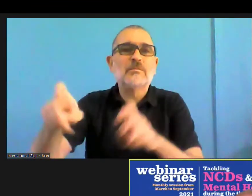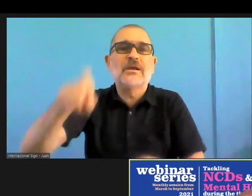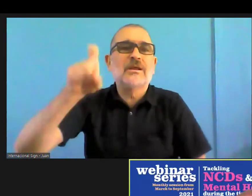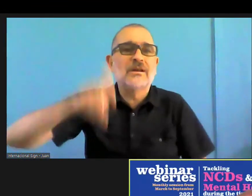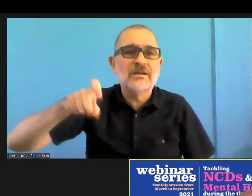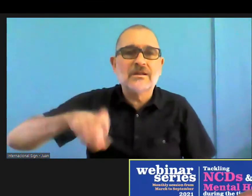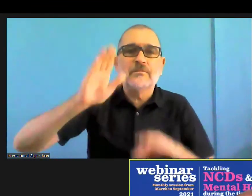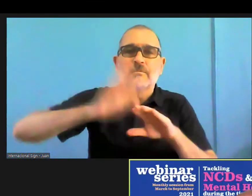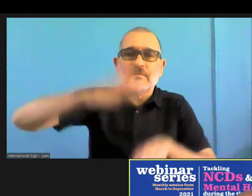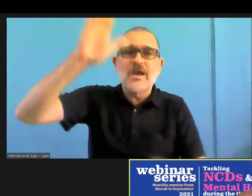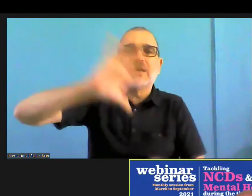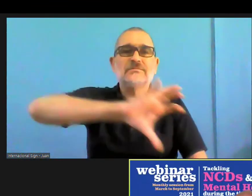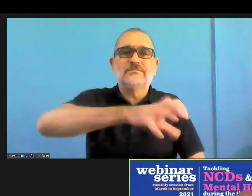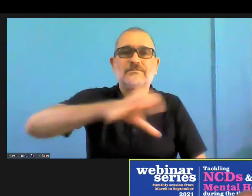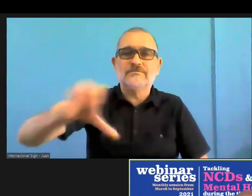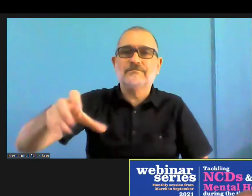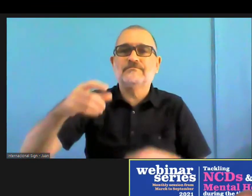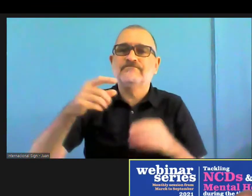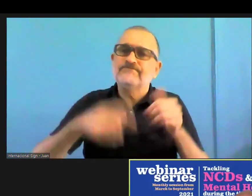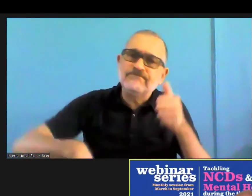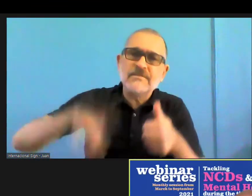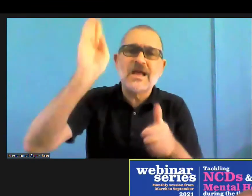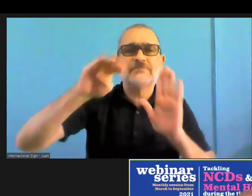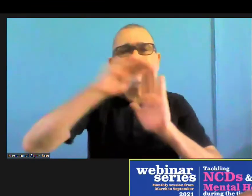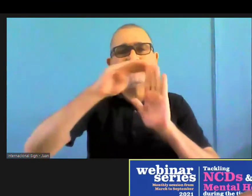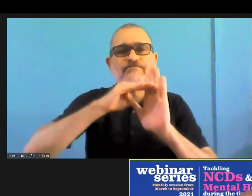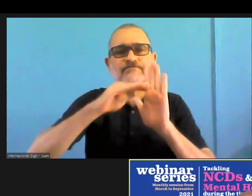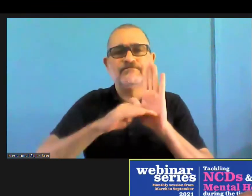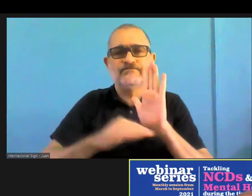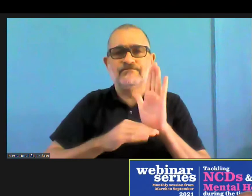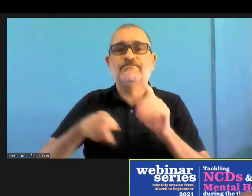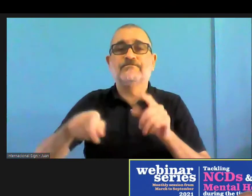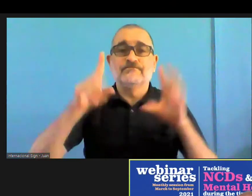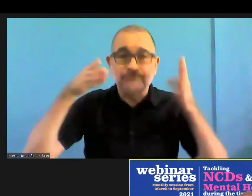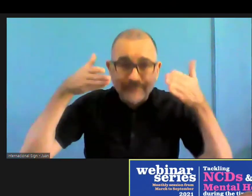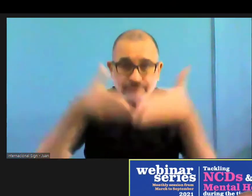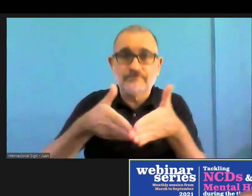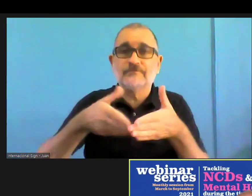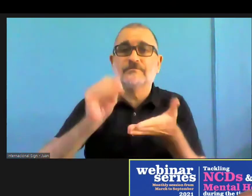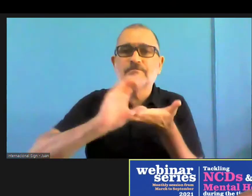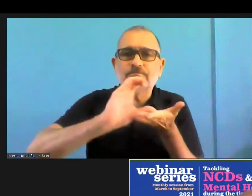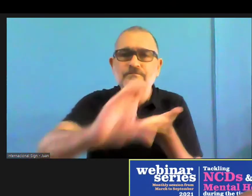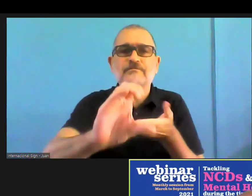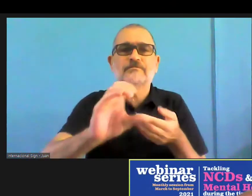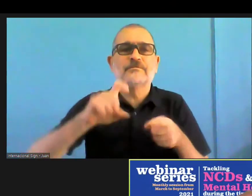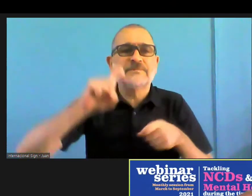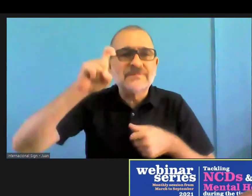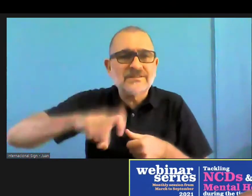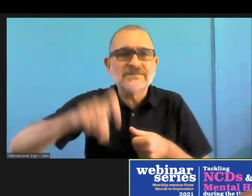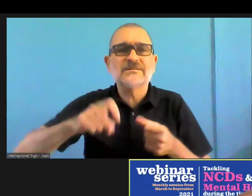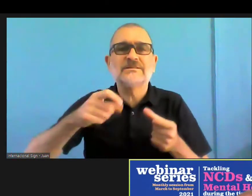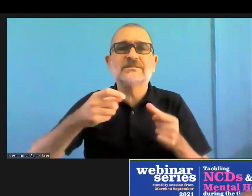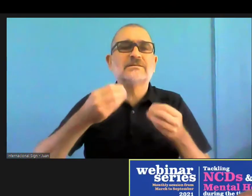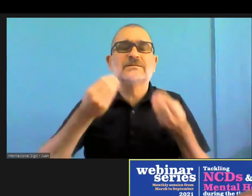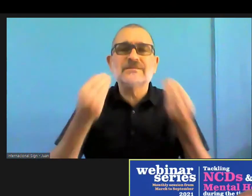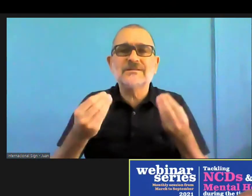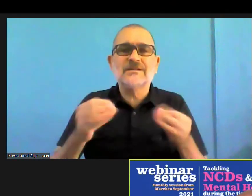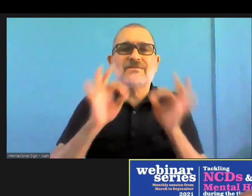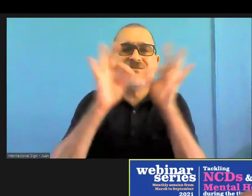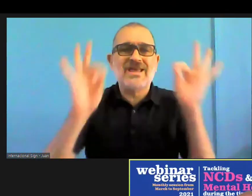It was very refreshing to hear that stated again, about looking at the causes, the underpinning causes, of NCDs.